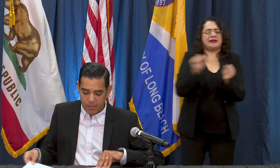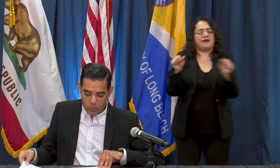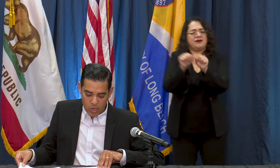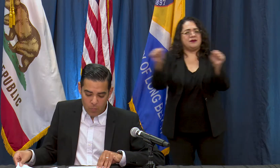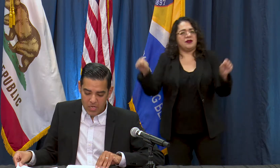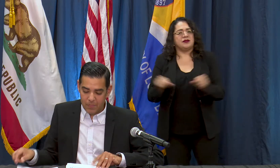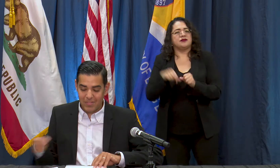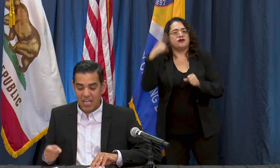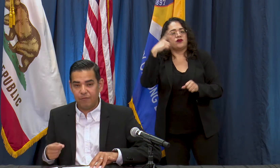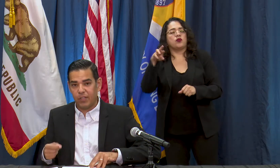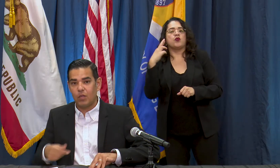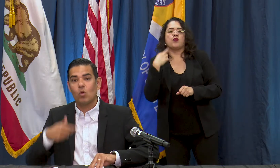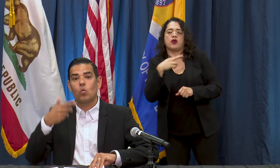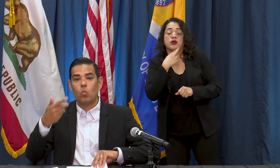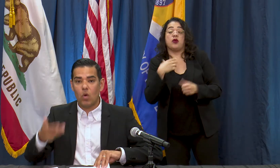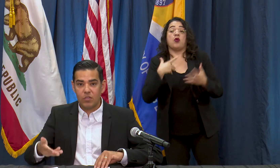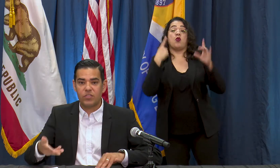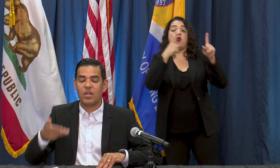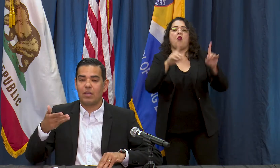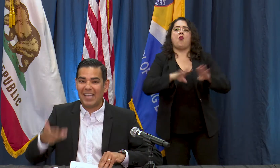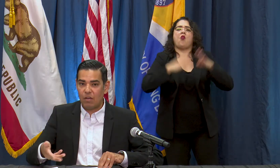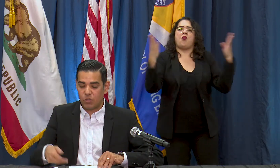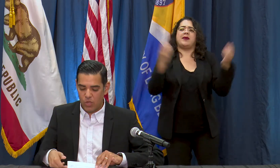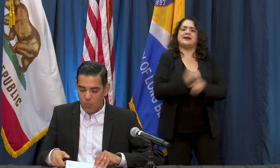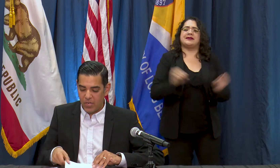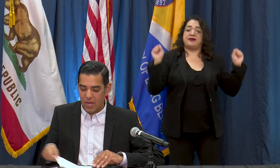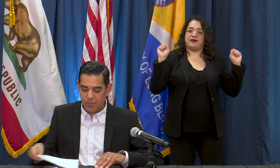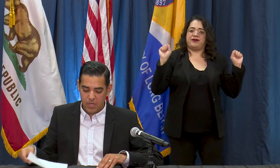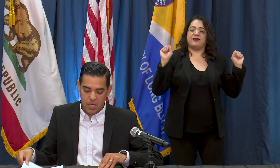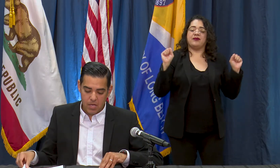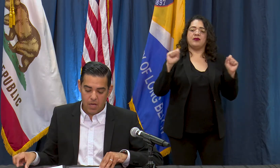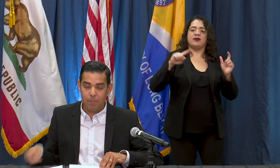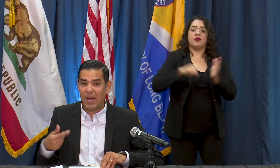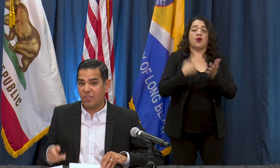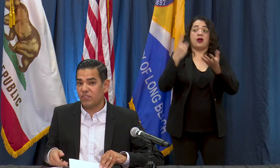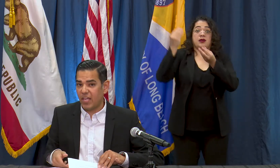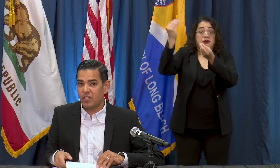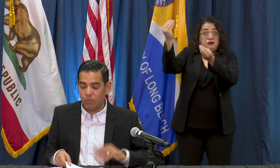be able to reopen up safely once they're allowed to reopen up by the state so we